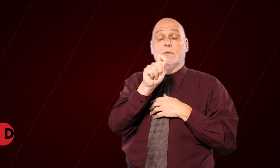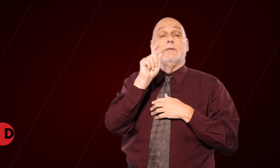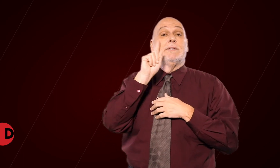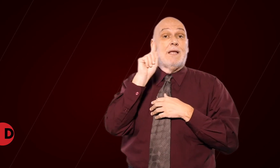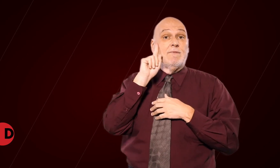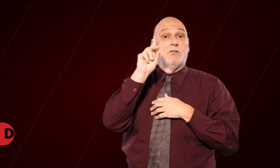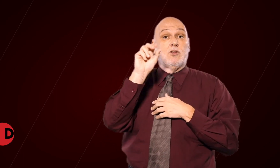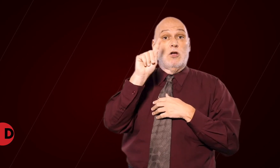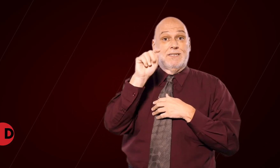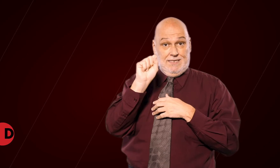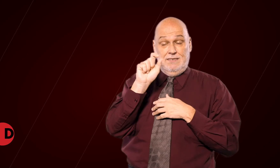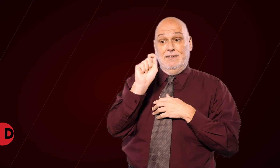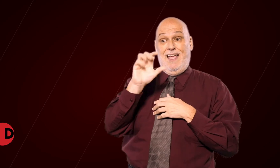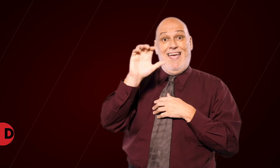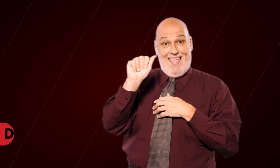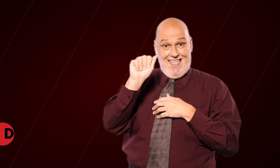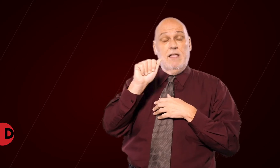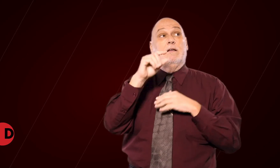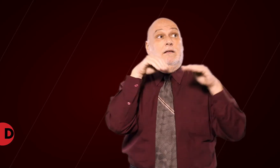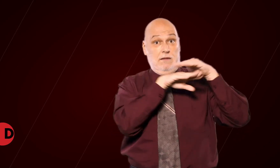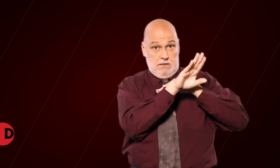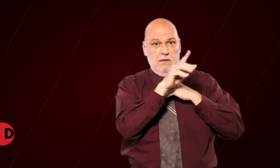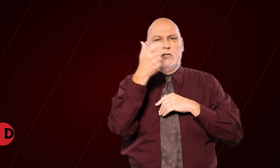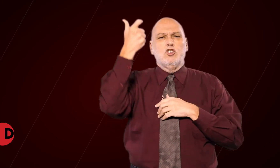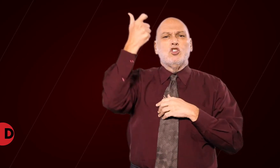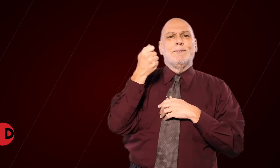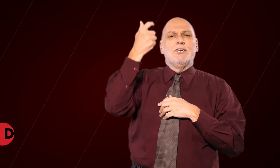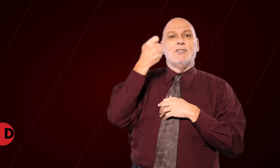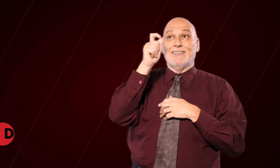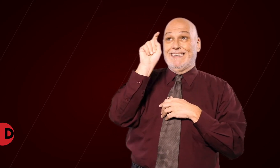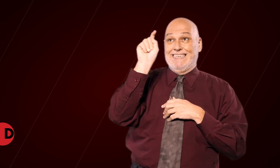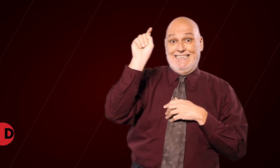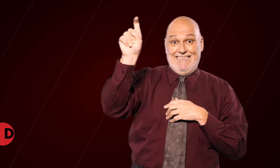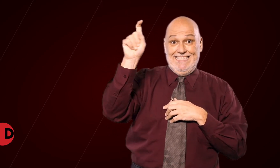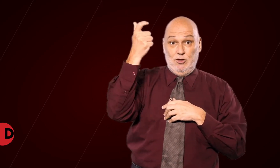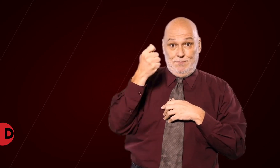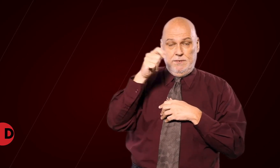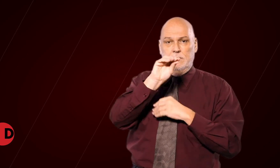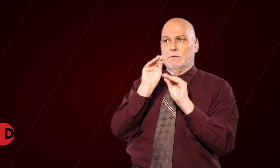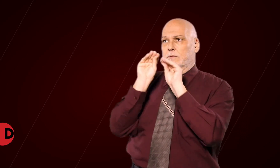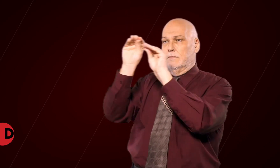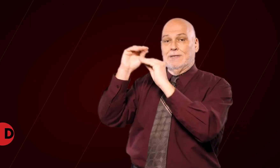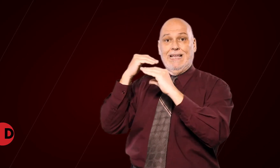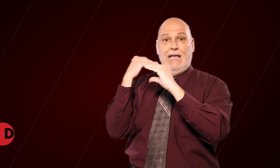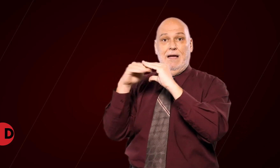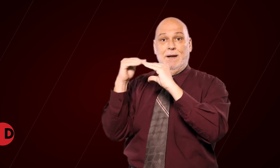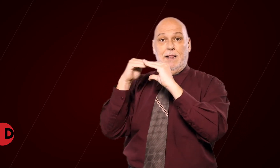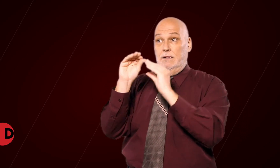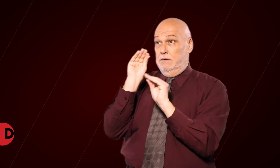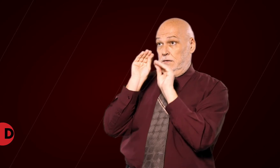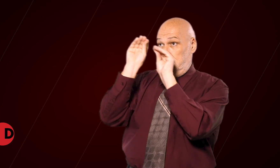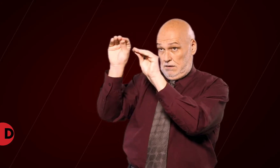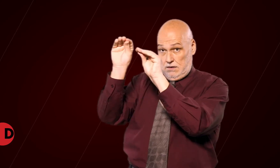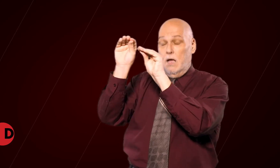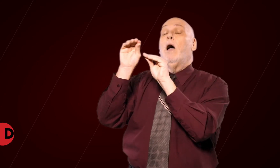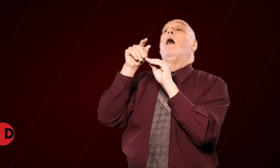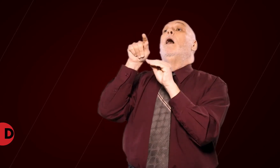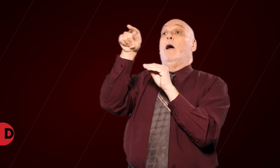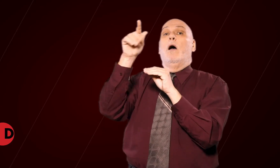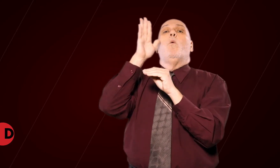On the website - www.deafdots.ca where you can subscribe